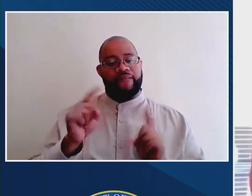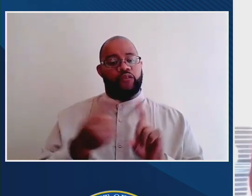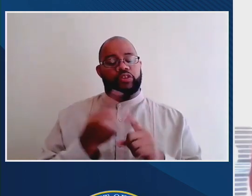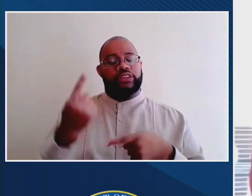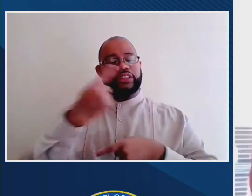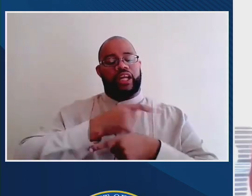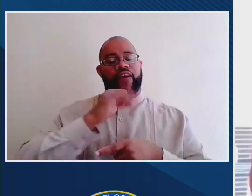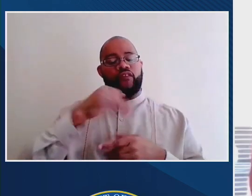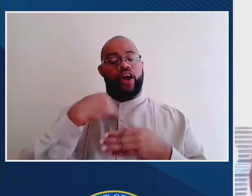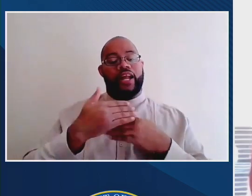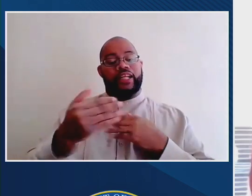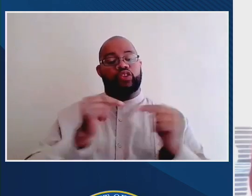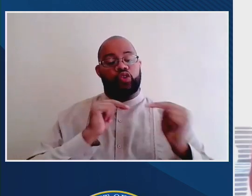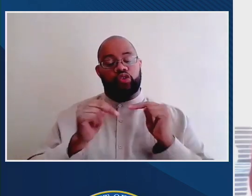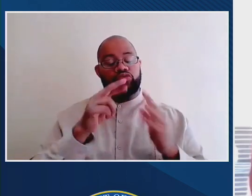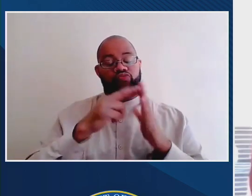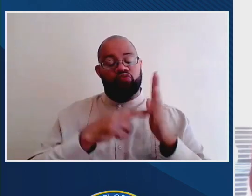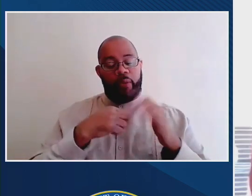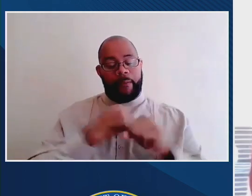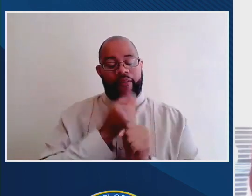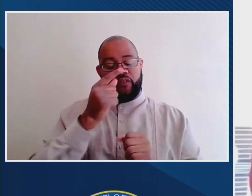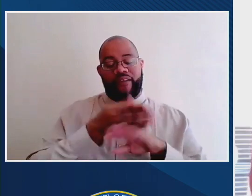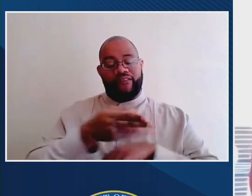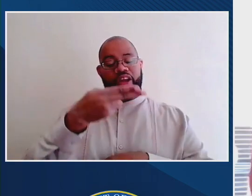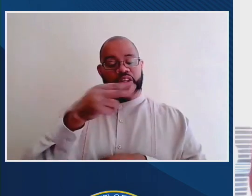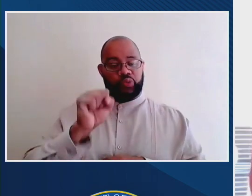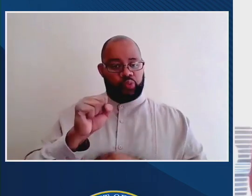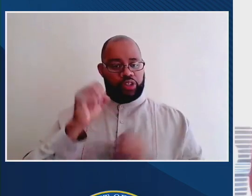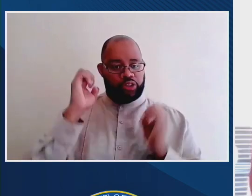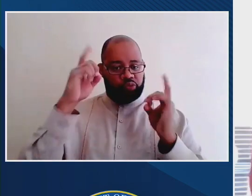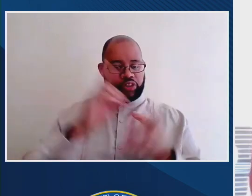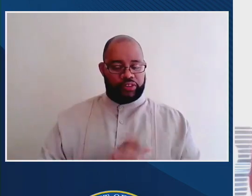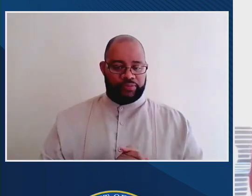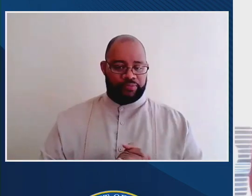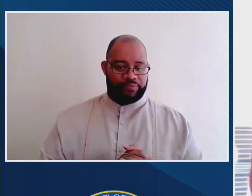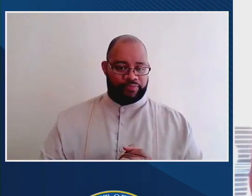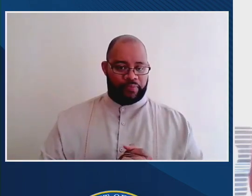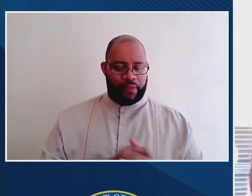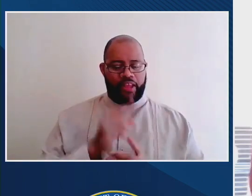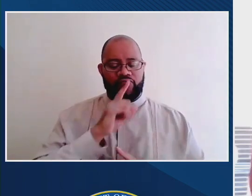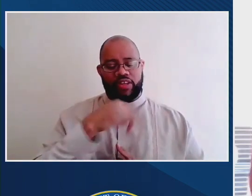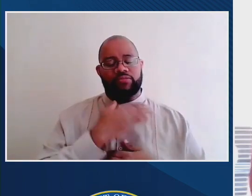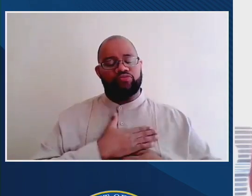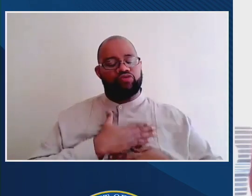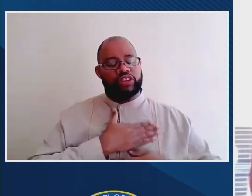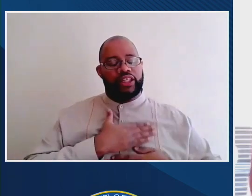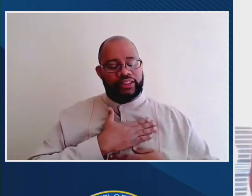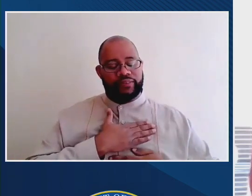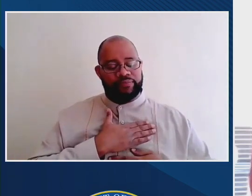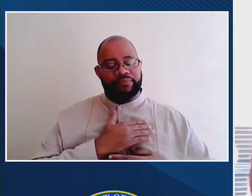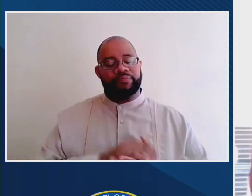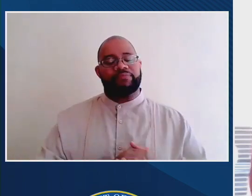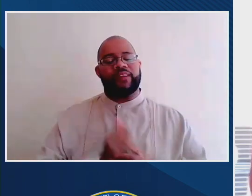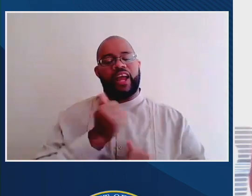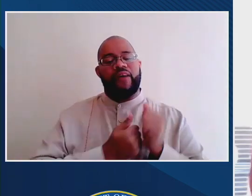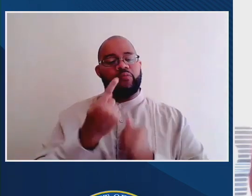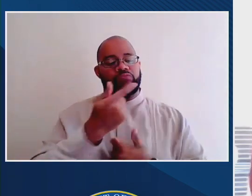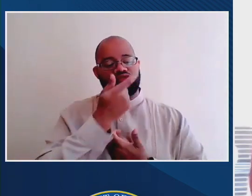negotiated rulemaking for postsecondary education. And I really appreciate everyone's interest and participating and